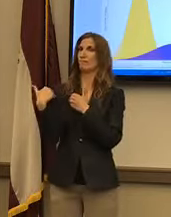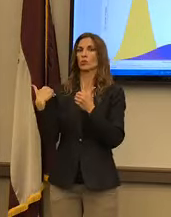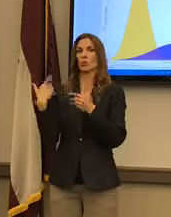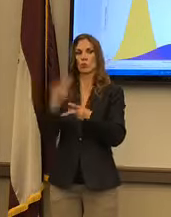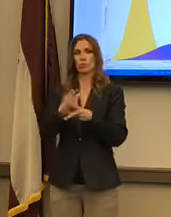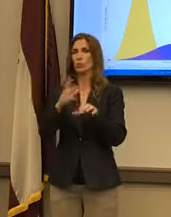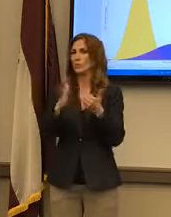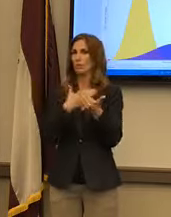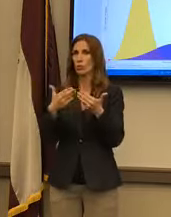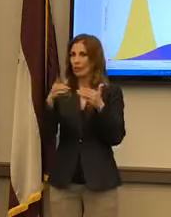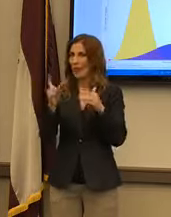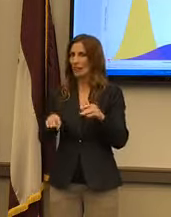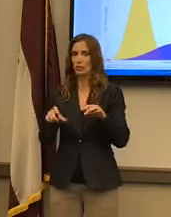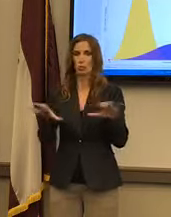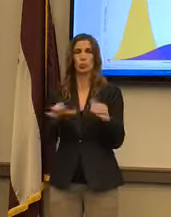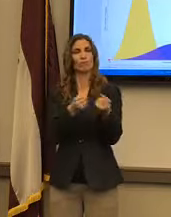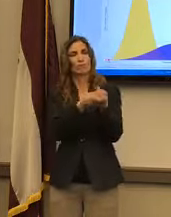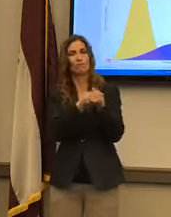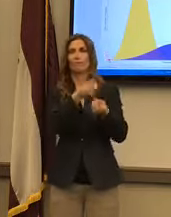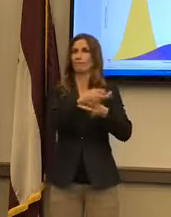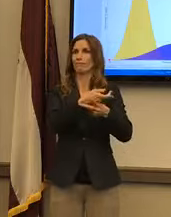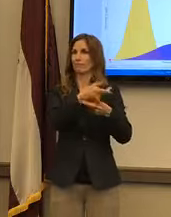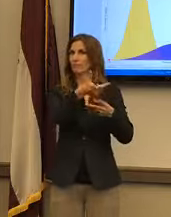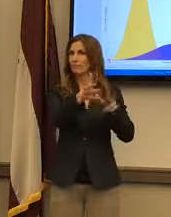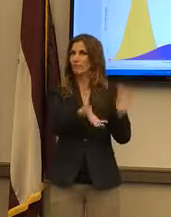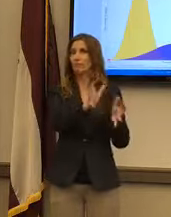support these long-term care facilities they have a really really tough job on